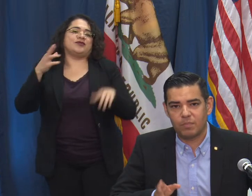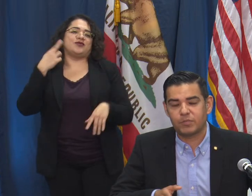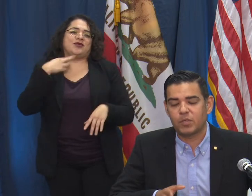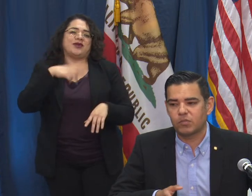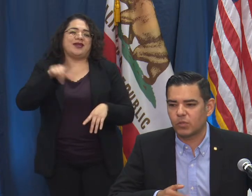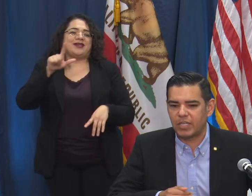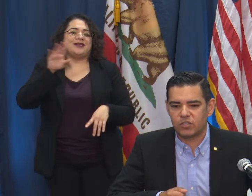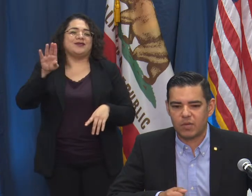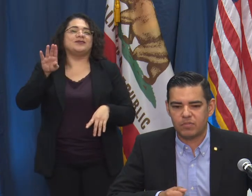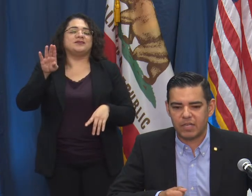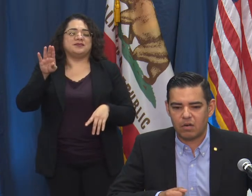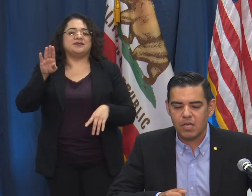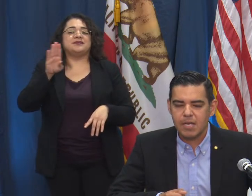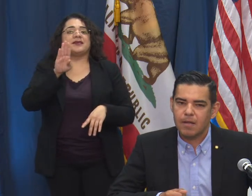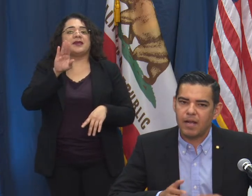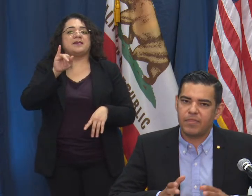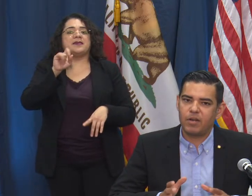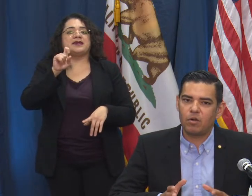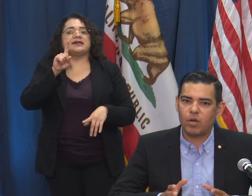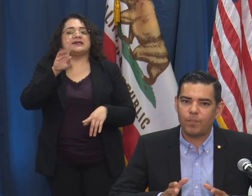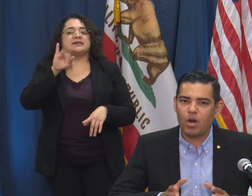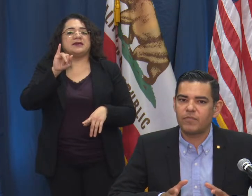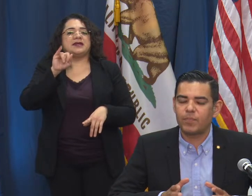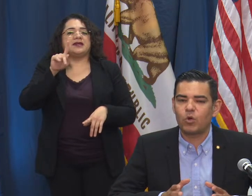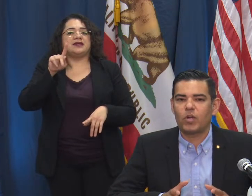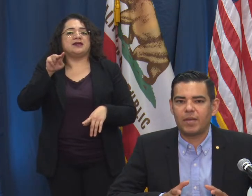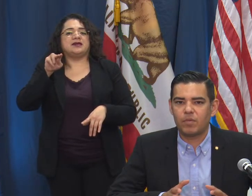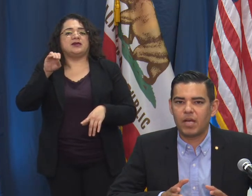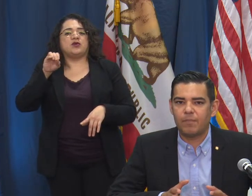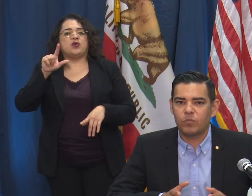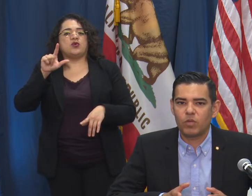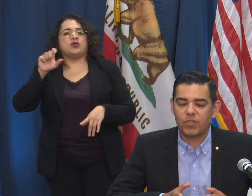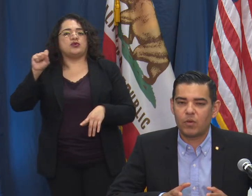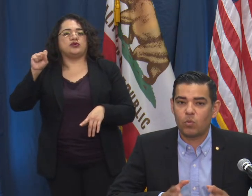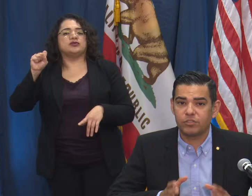the Bixby Knolls location, I was there. They're a part of a program with World